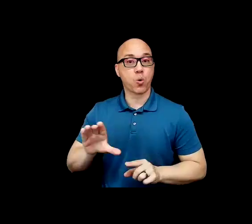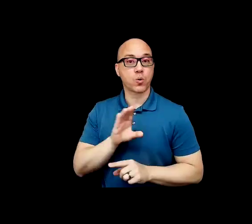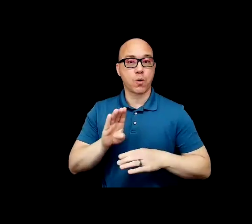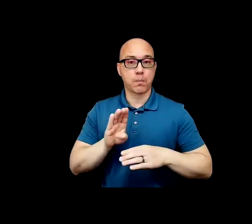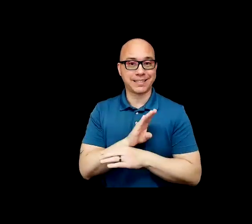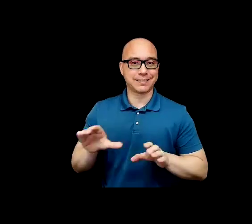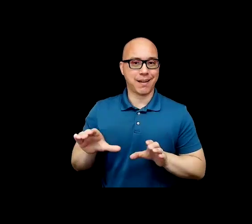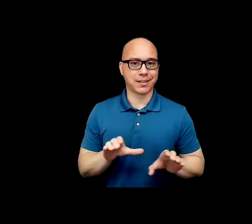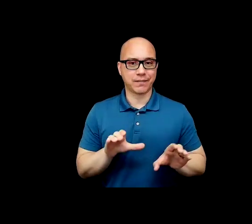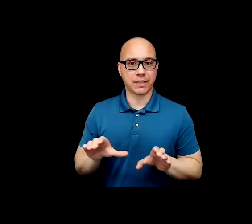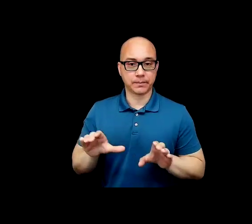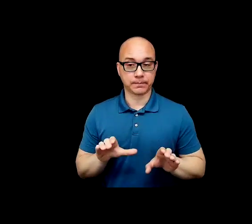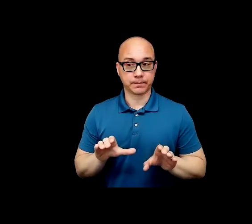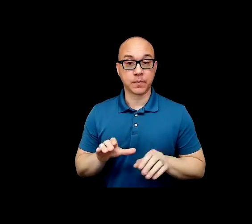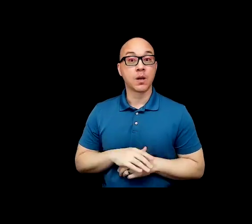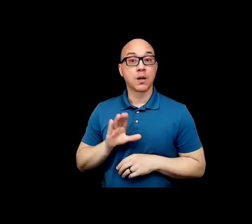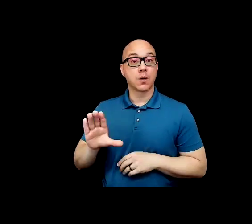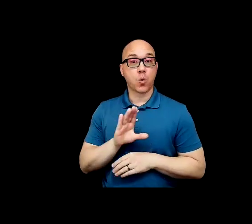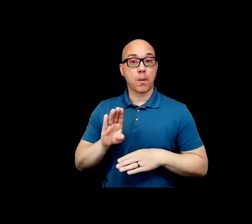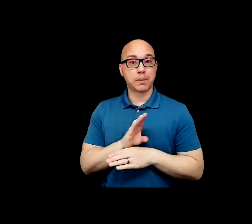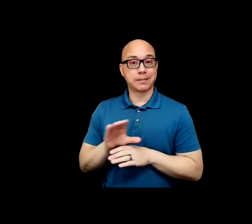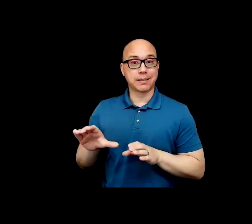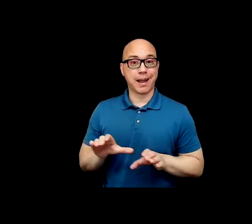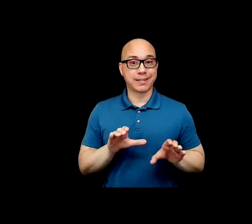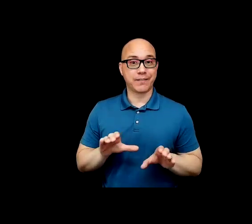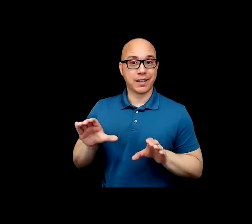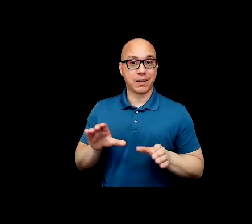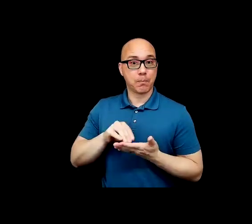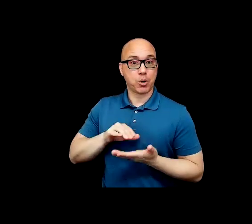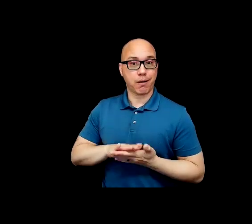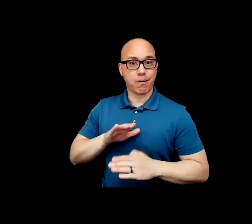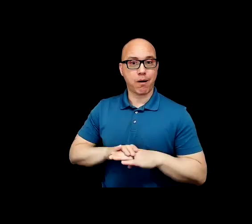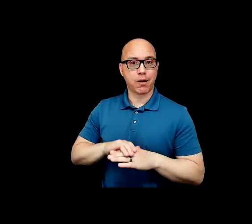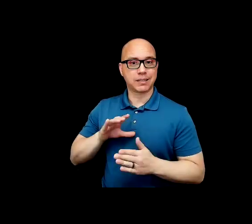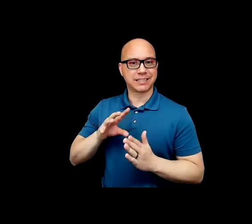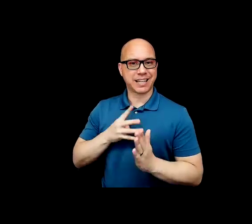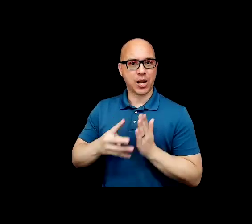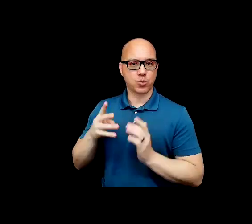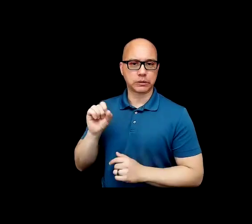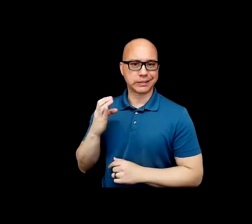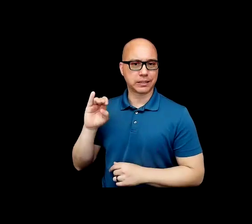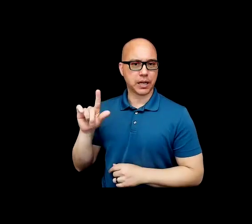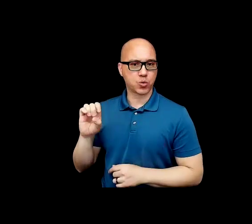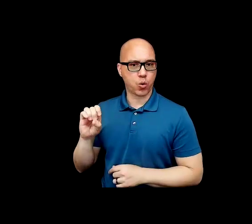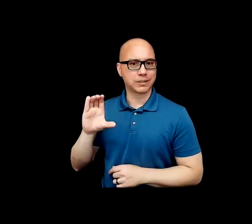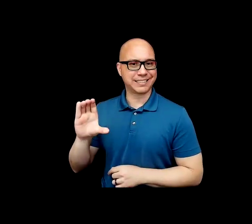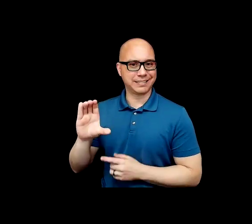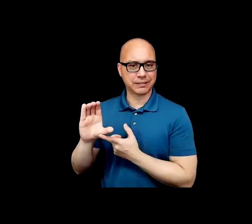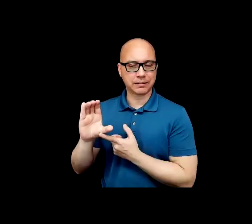activities are going to be reported on Schedule C. Schedule C is the form where you will report